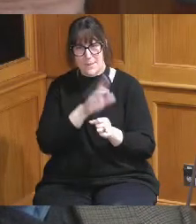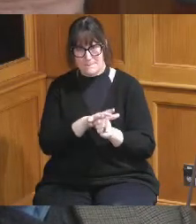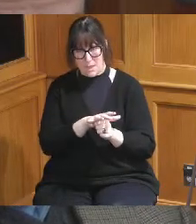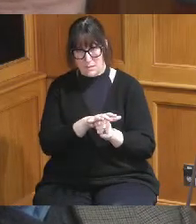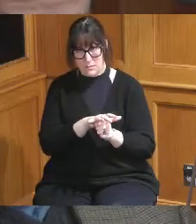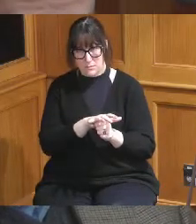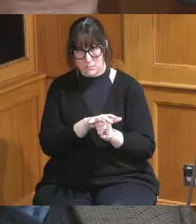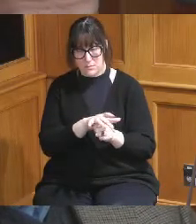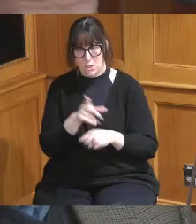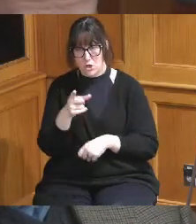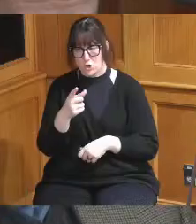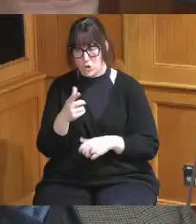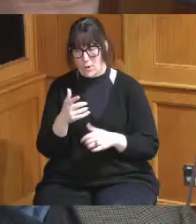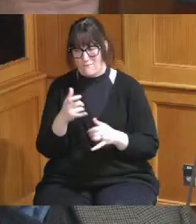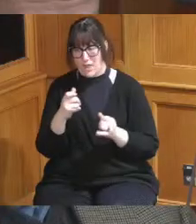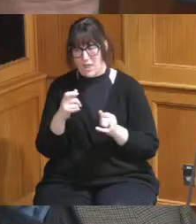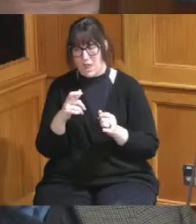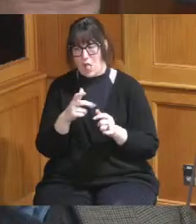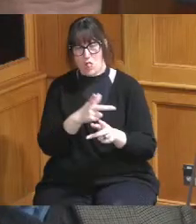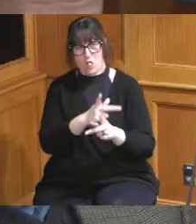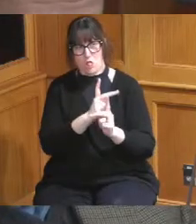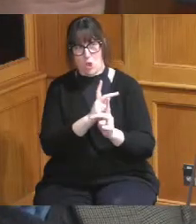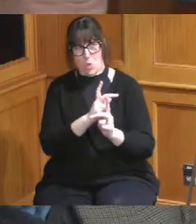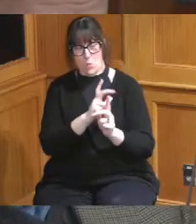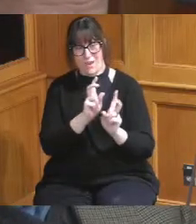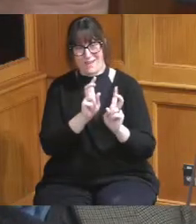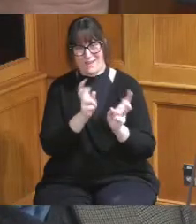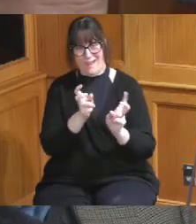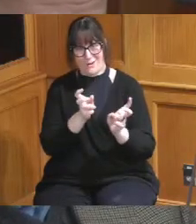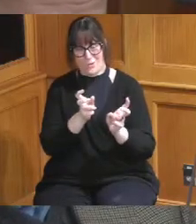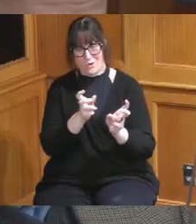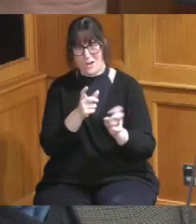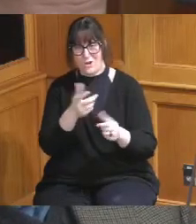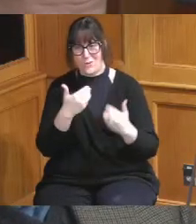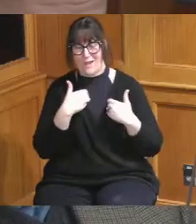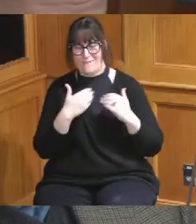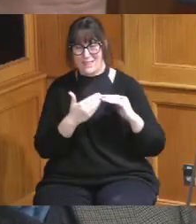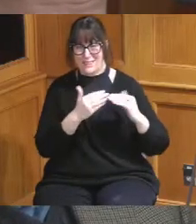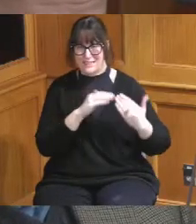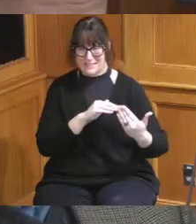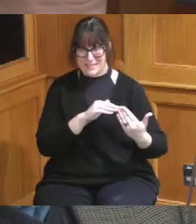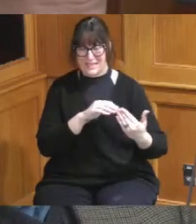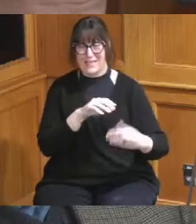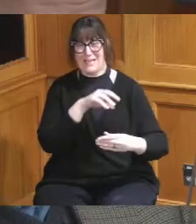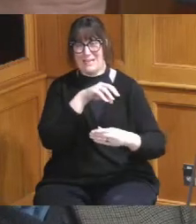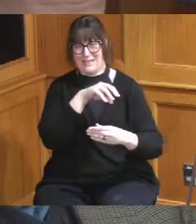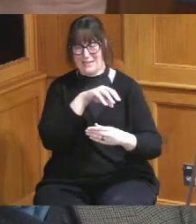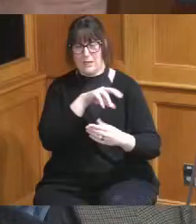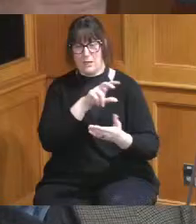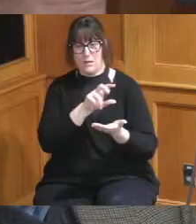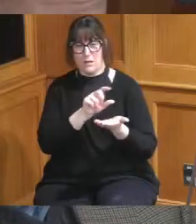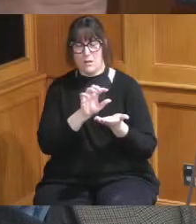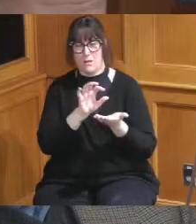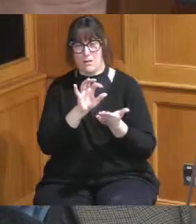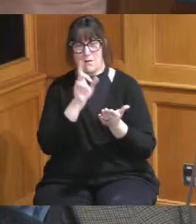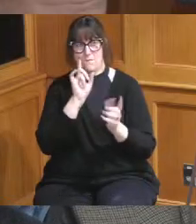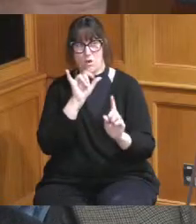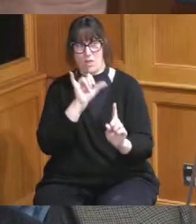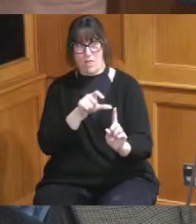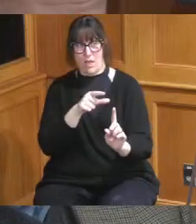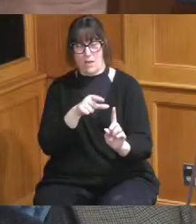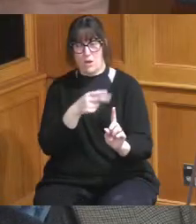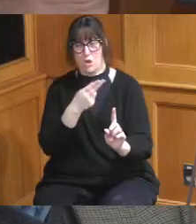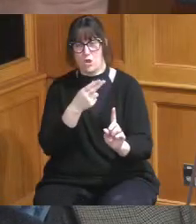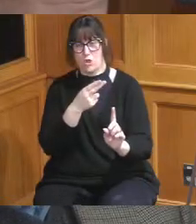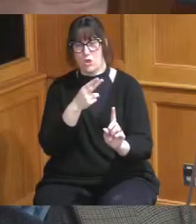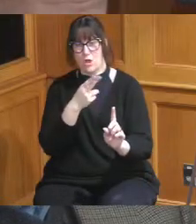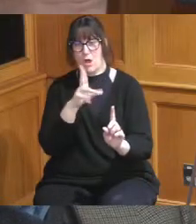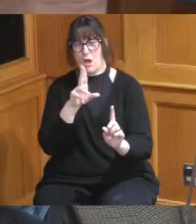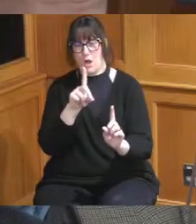and you have a loan category and you have the city in a loan category through the hood 108 Loan Fund